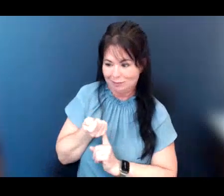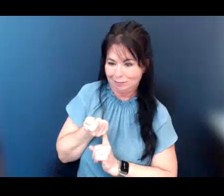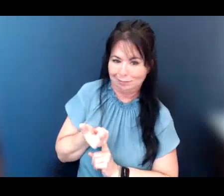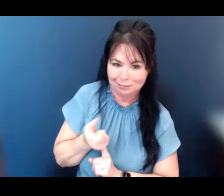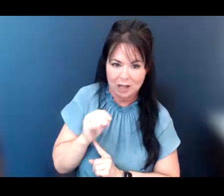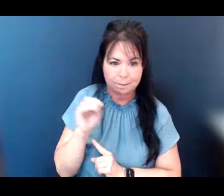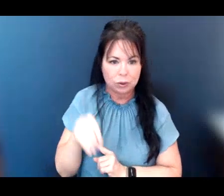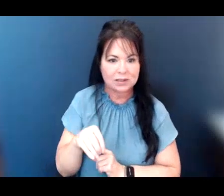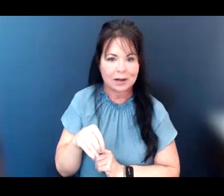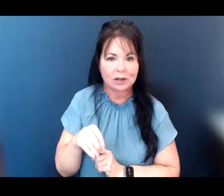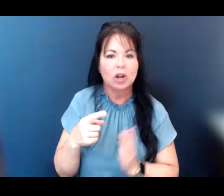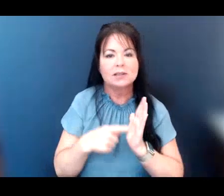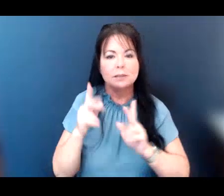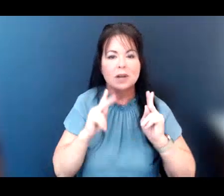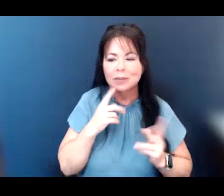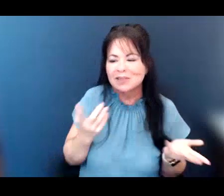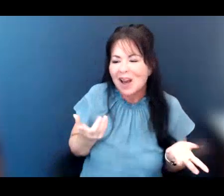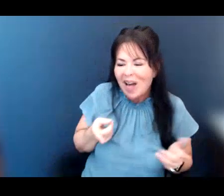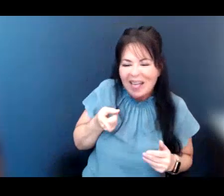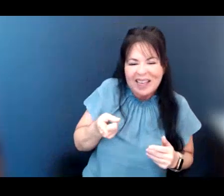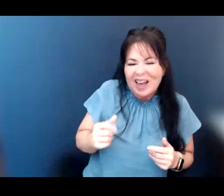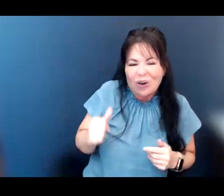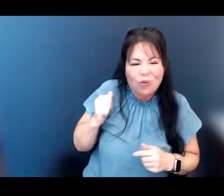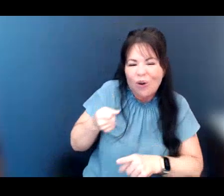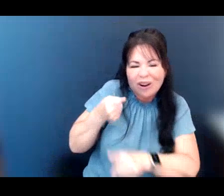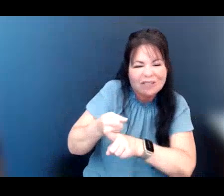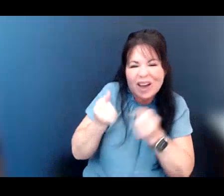to affect that many people. But for those people that it does affect,